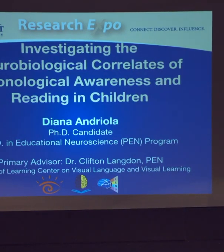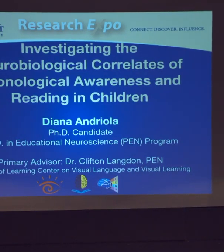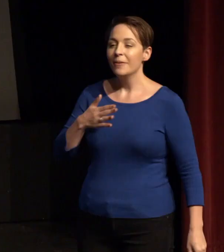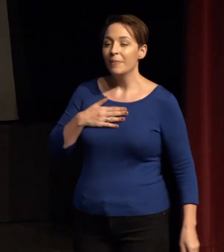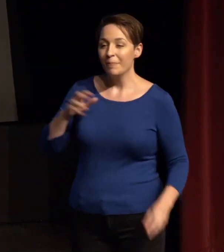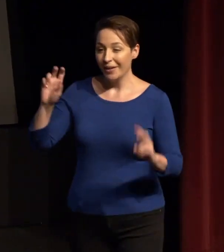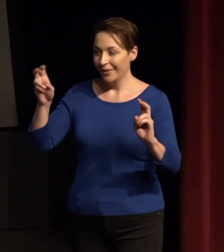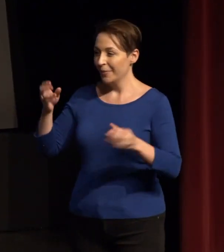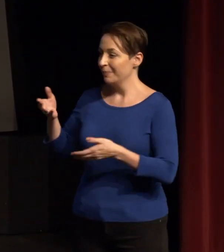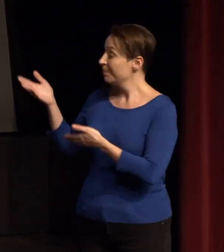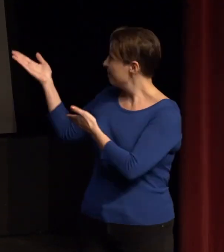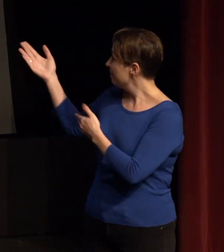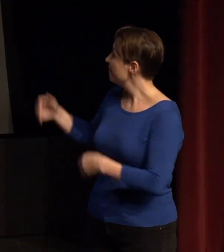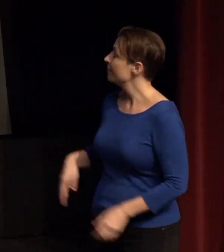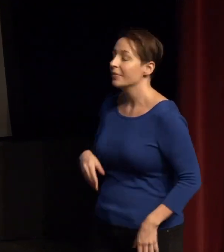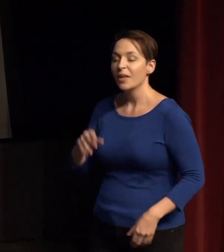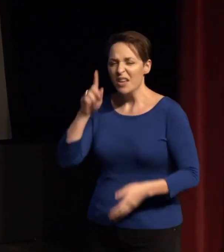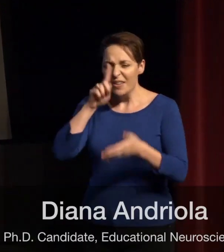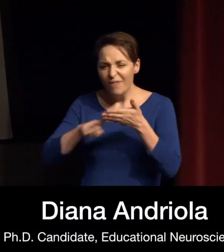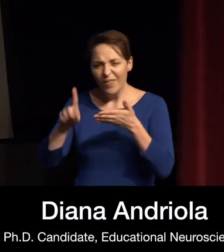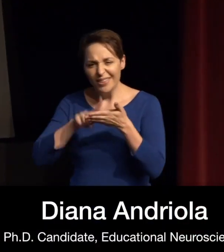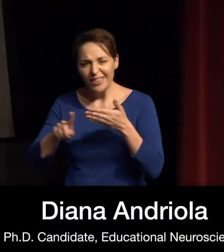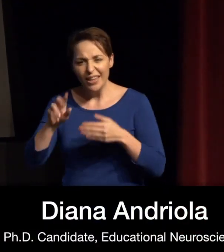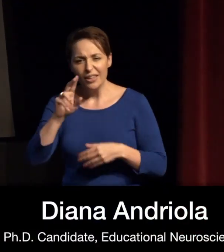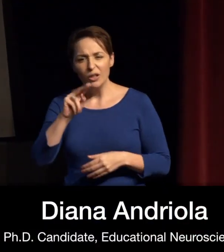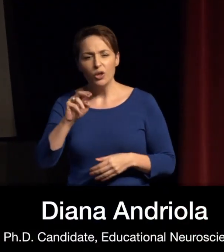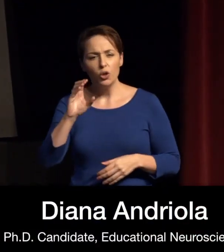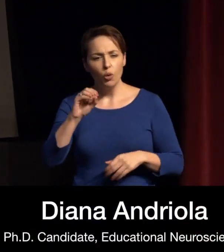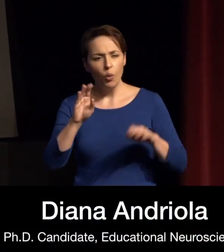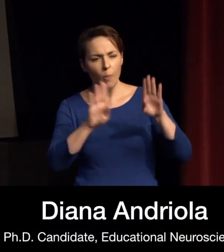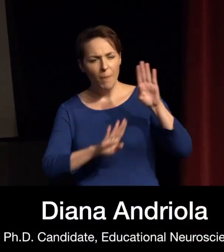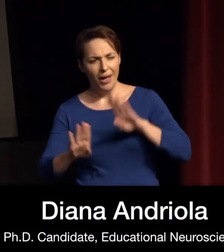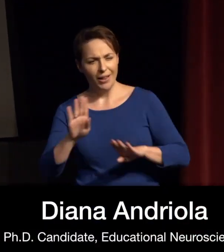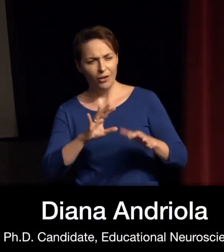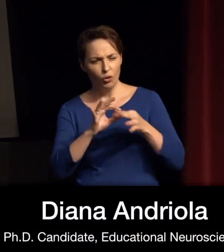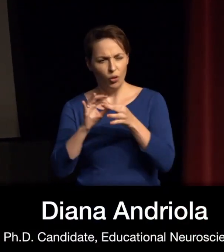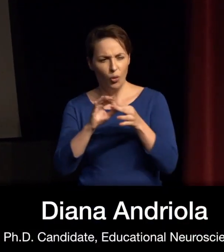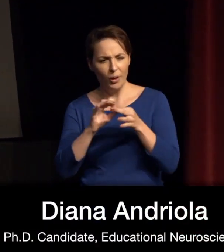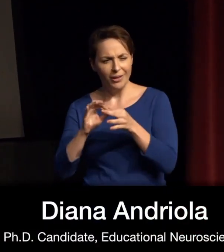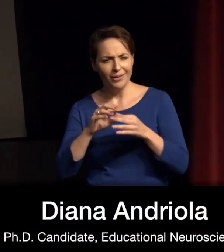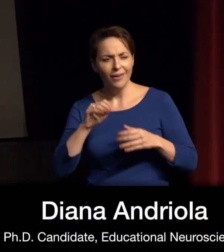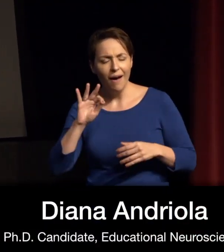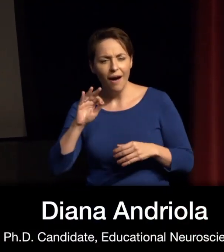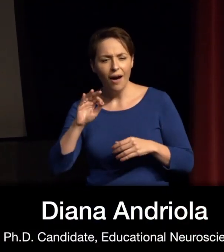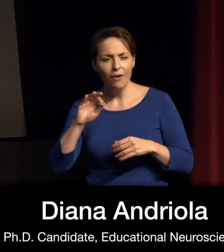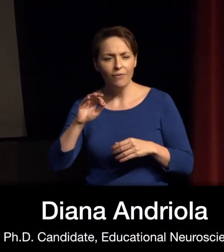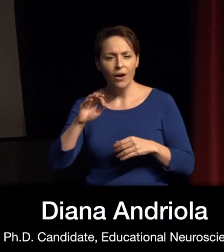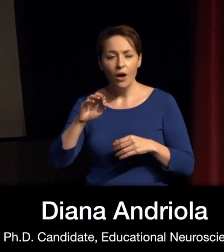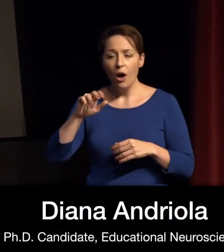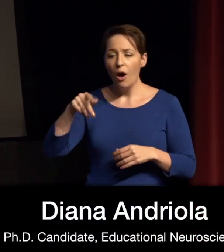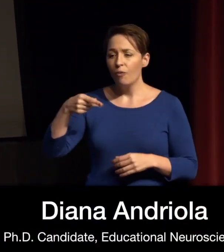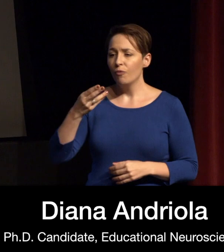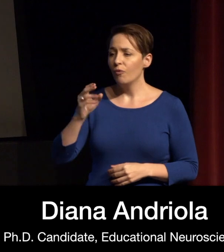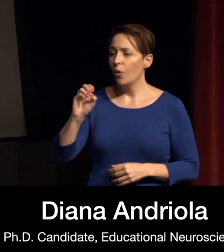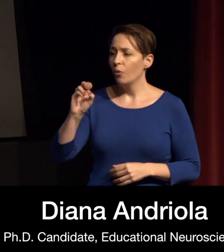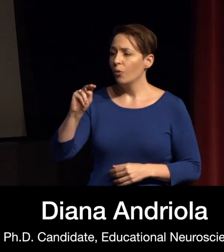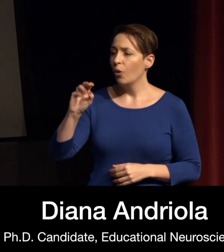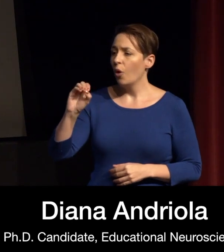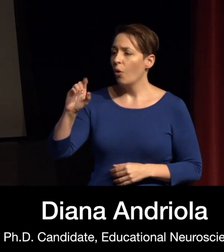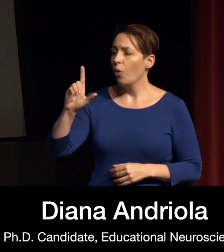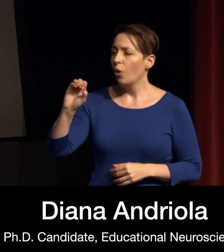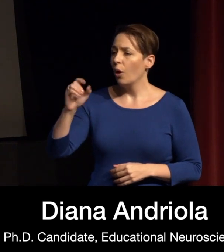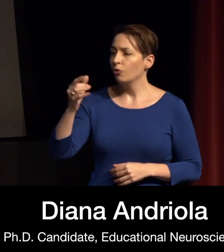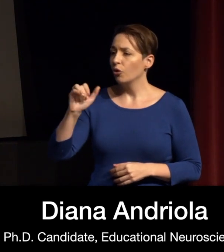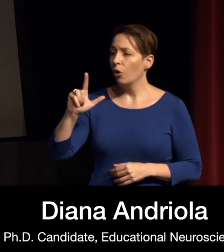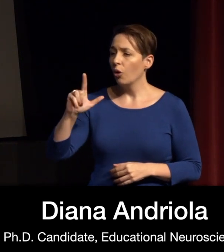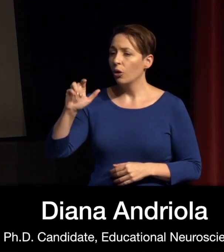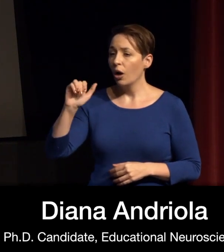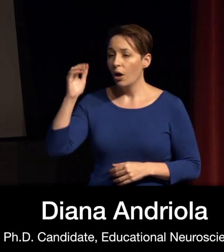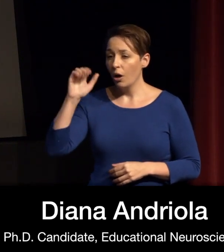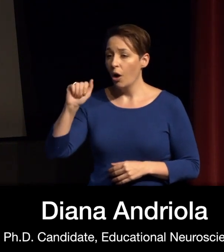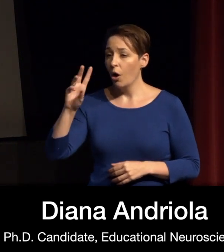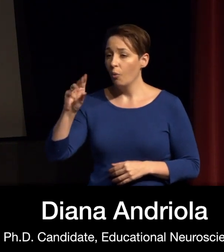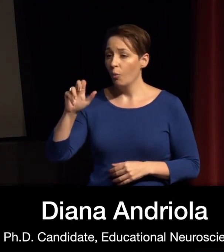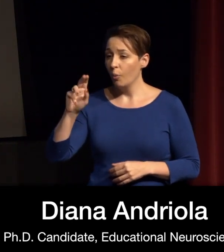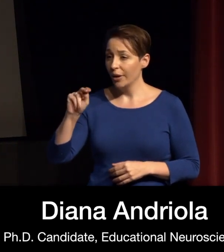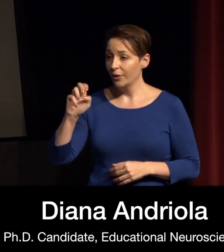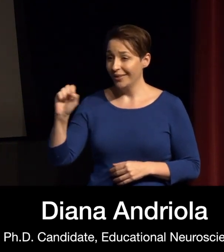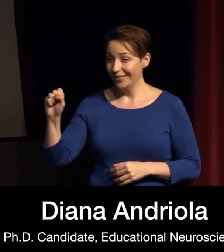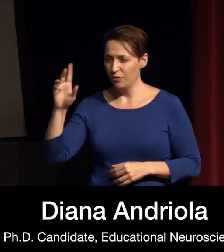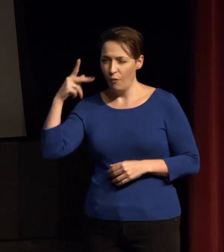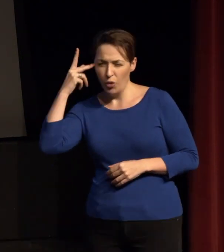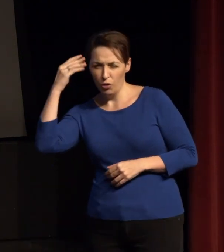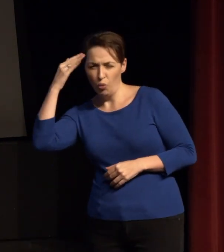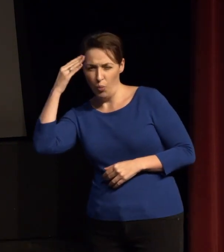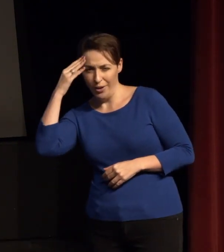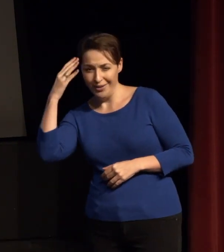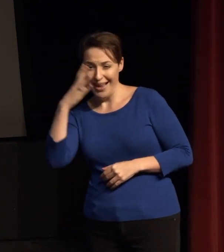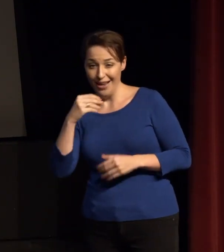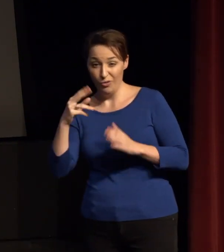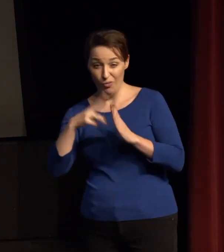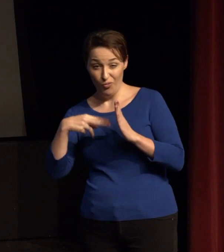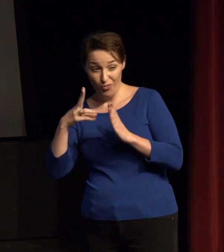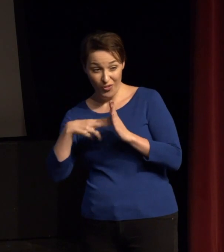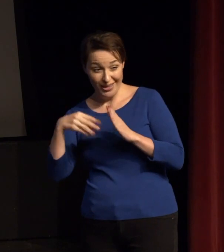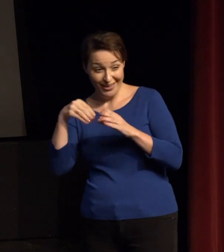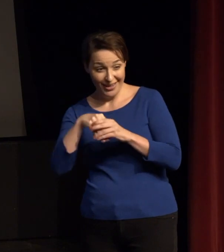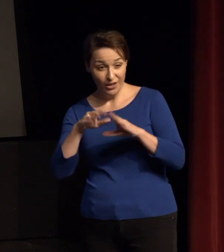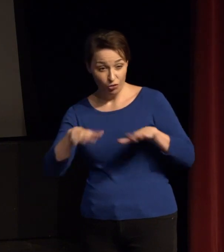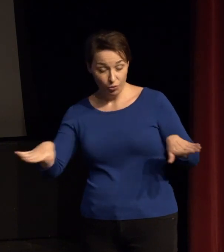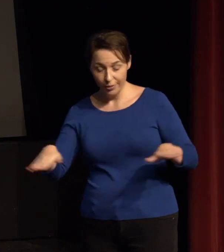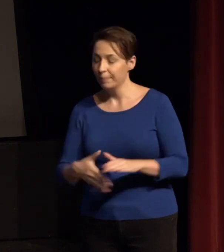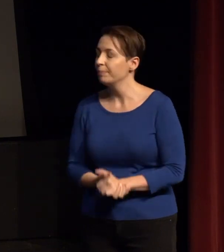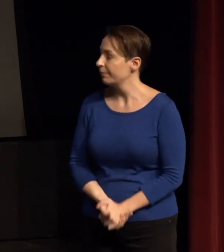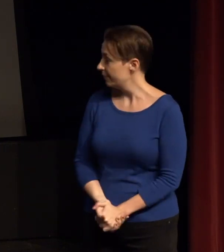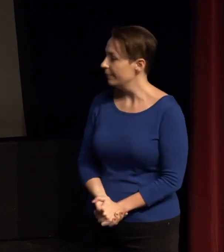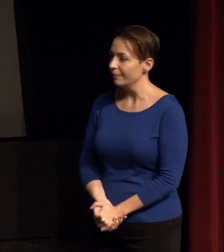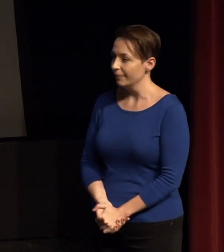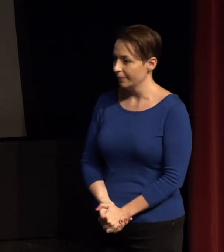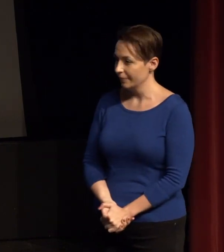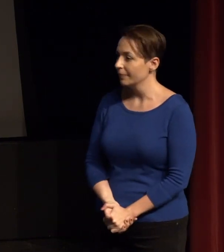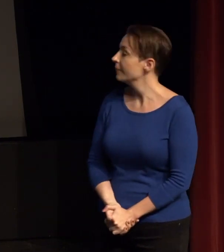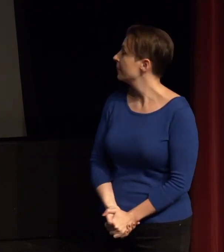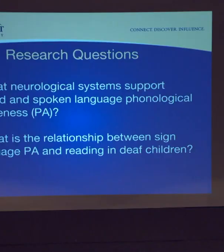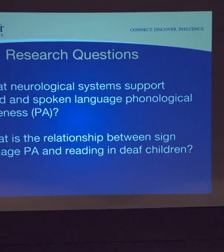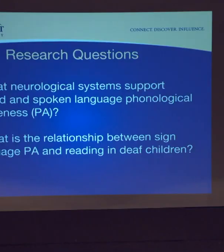My topic is "Investigating the neurobiological correlates of phonological awareness and reading in young children."